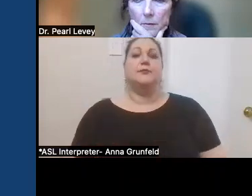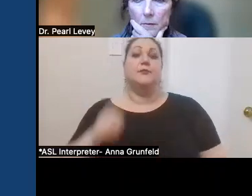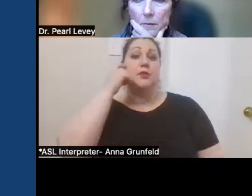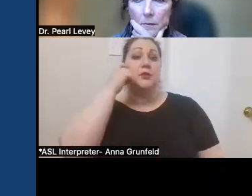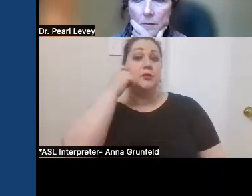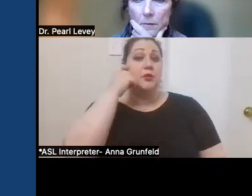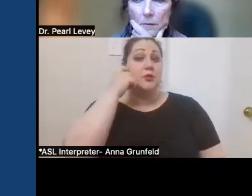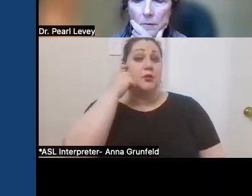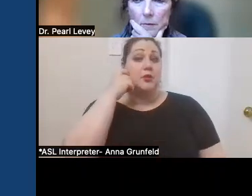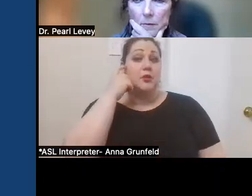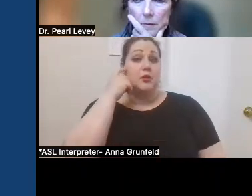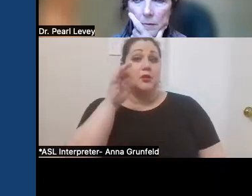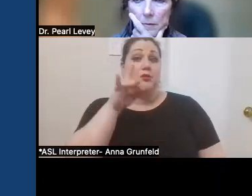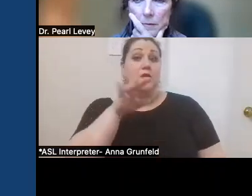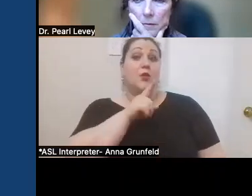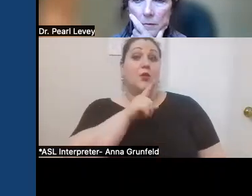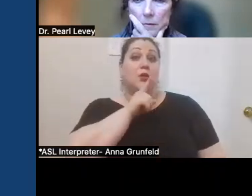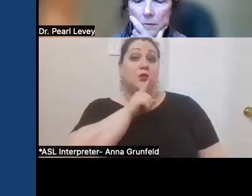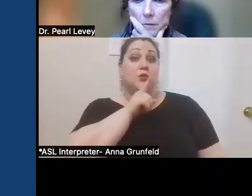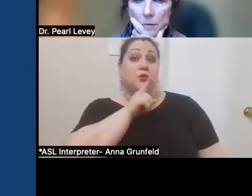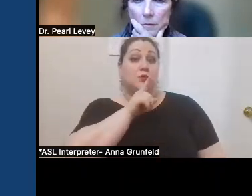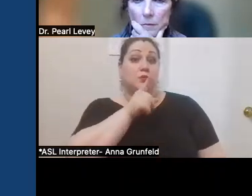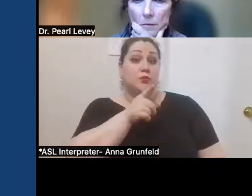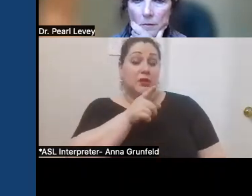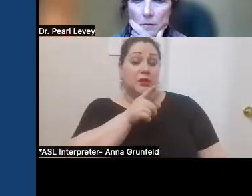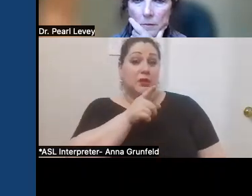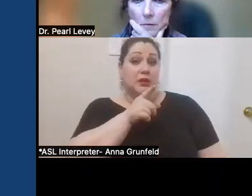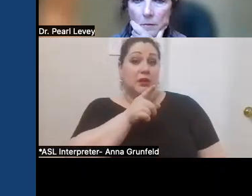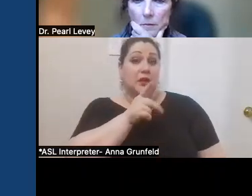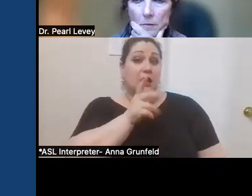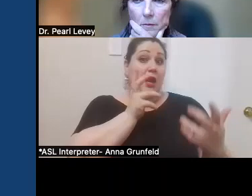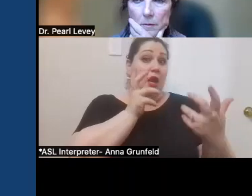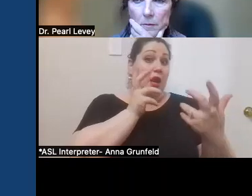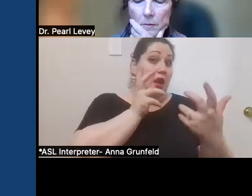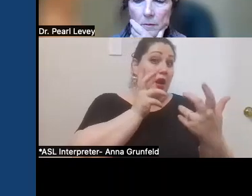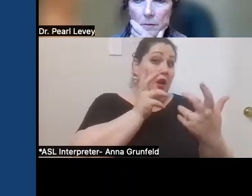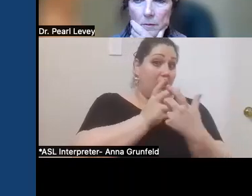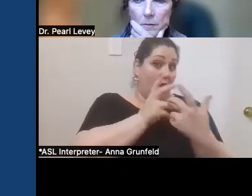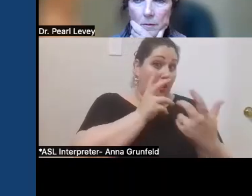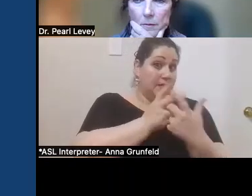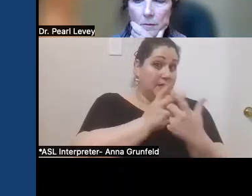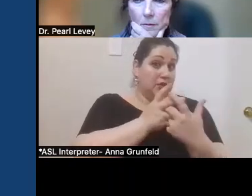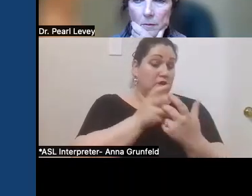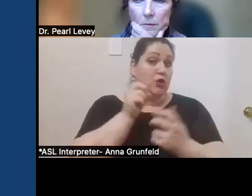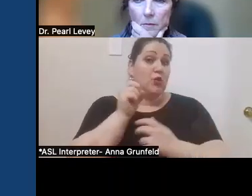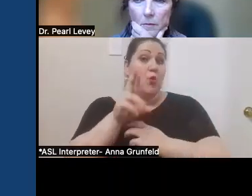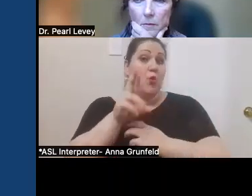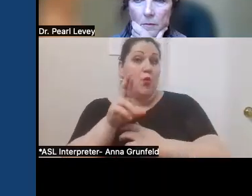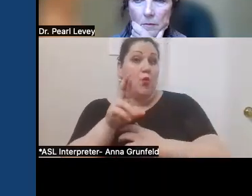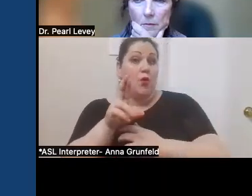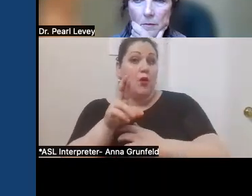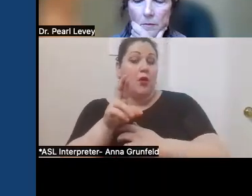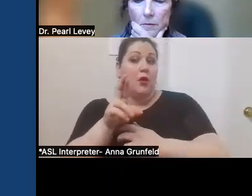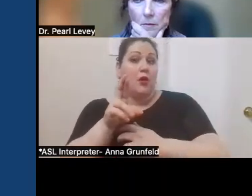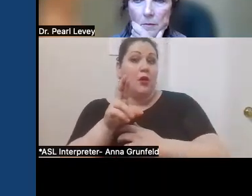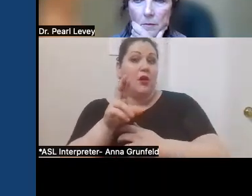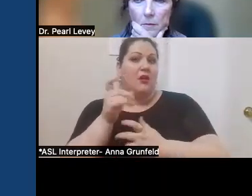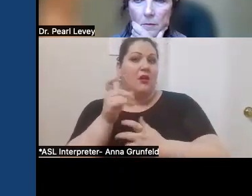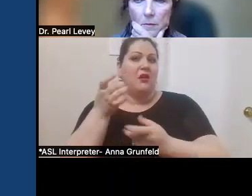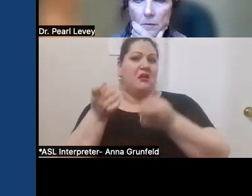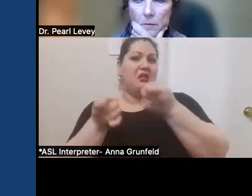evasion of meeting a requirement and down right actually manipulation of the, of the system.